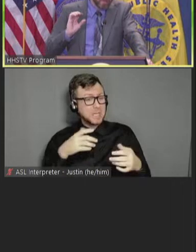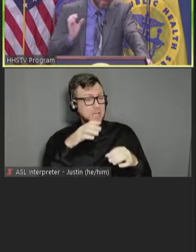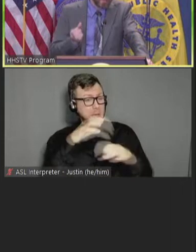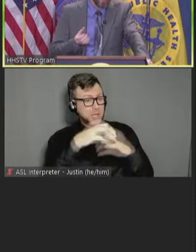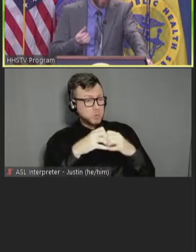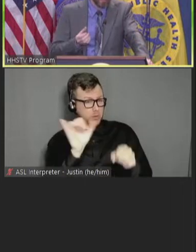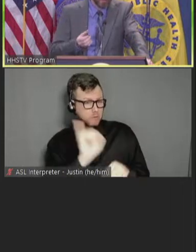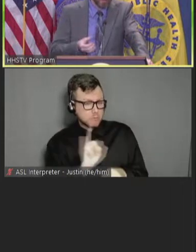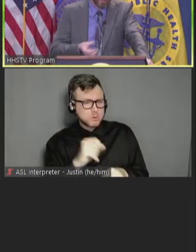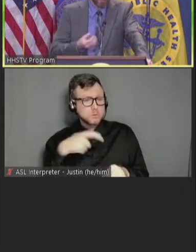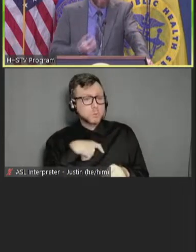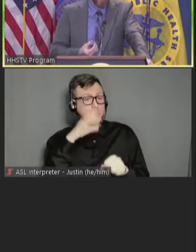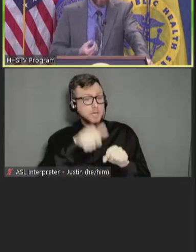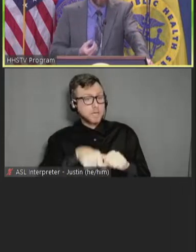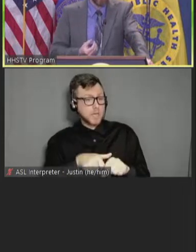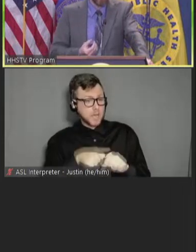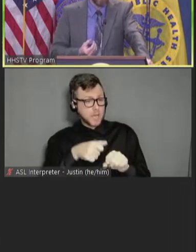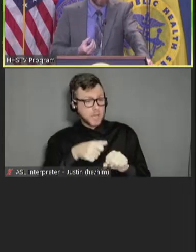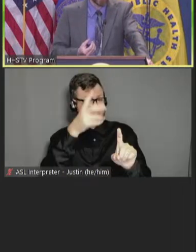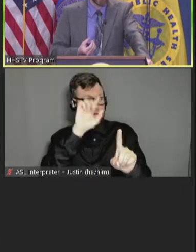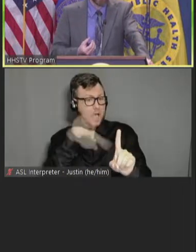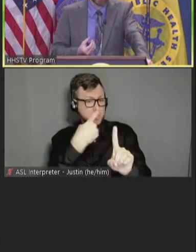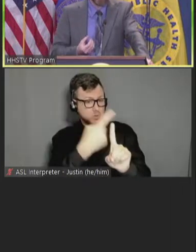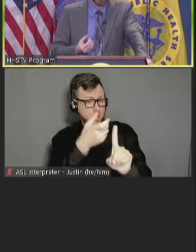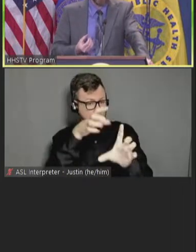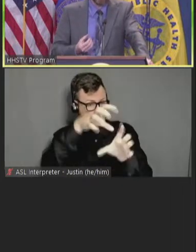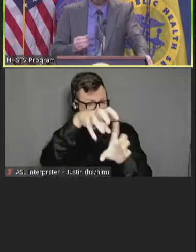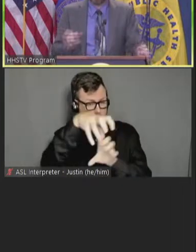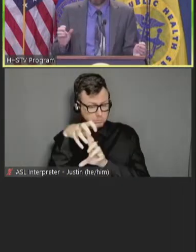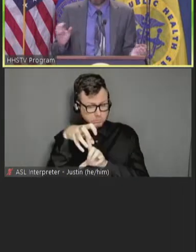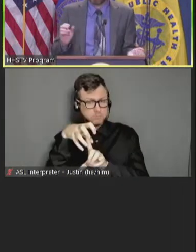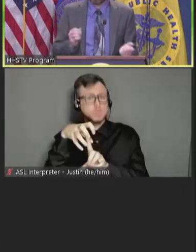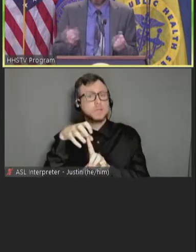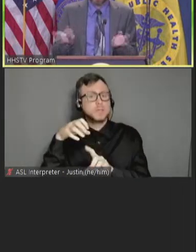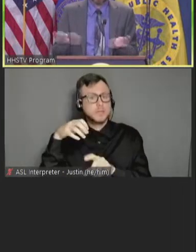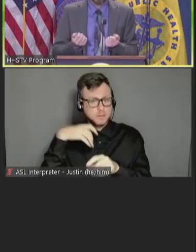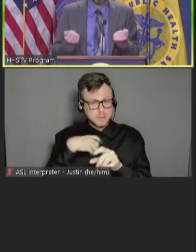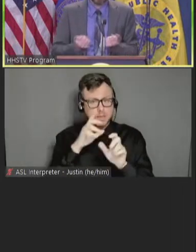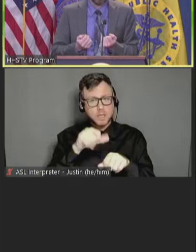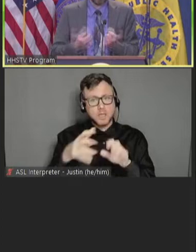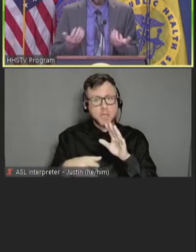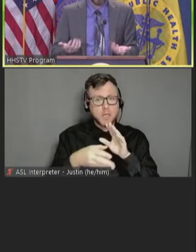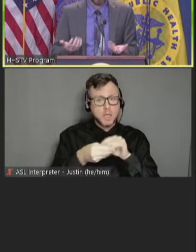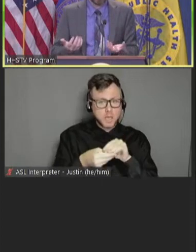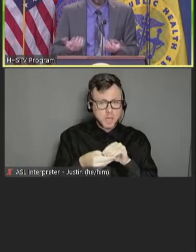isolate those outer membrane vesicles, we can either add mix them with an antigen,